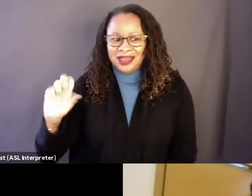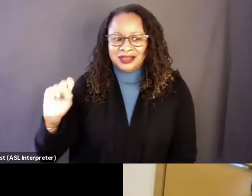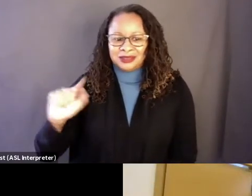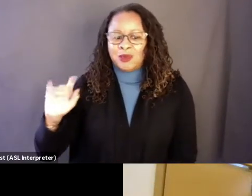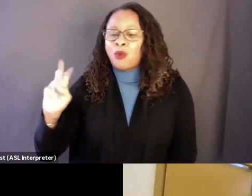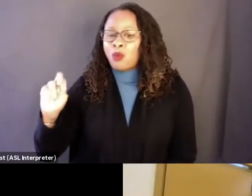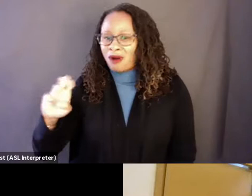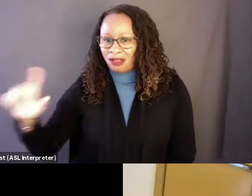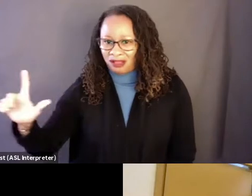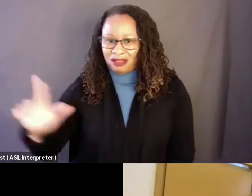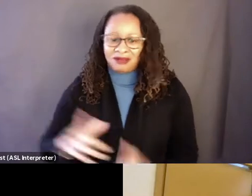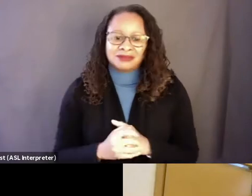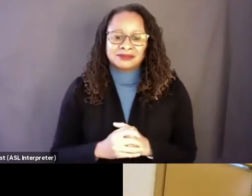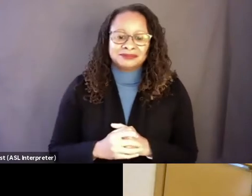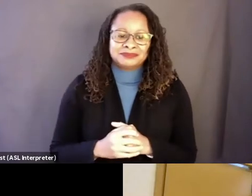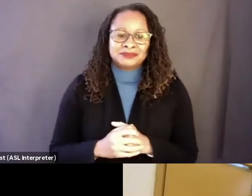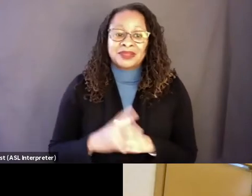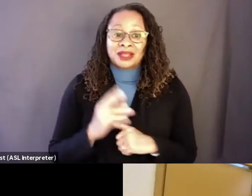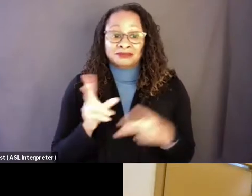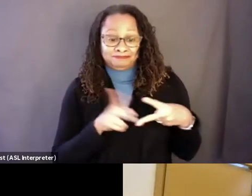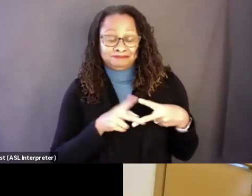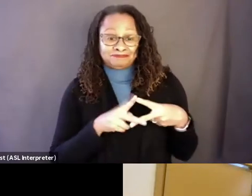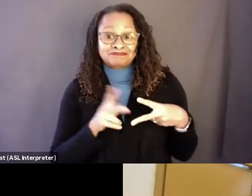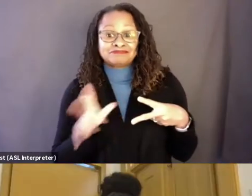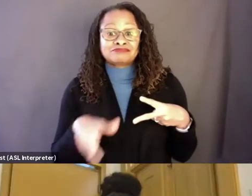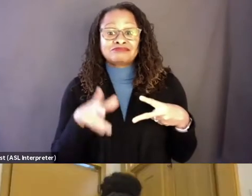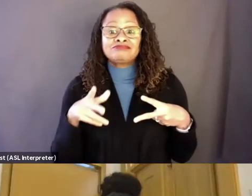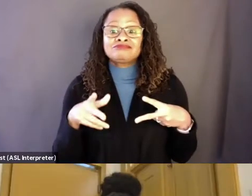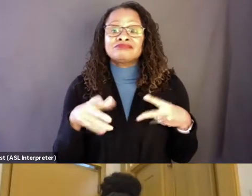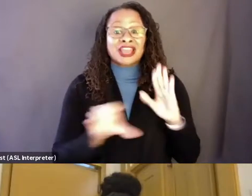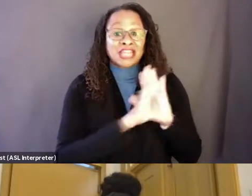And the two people who run the daycare at that